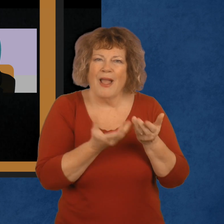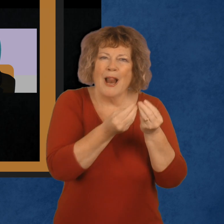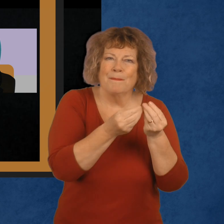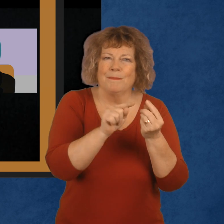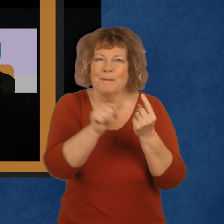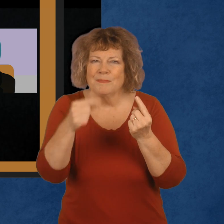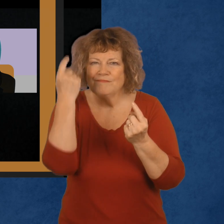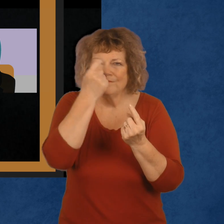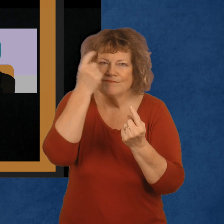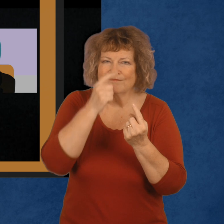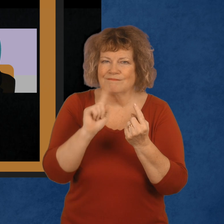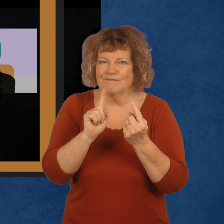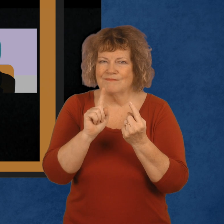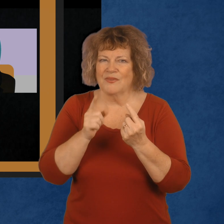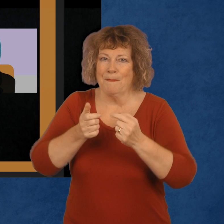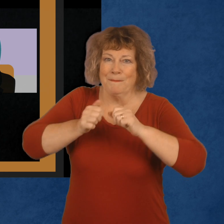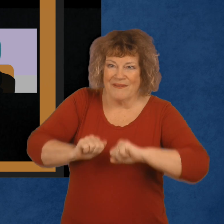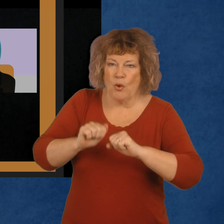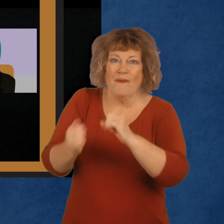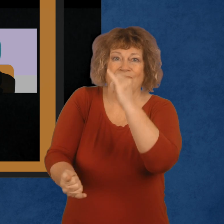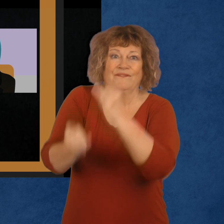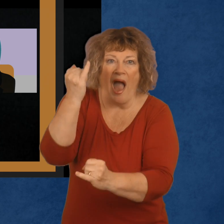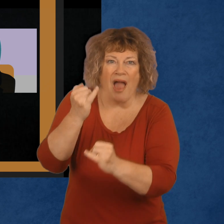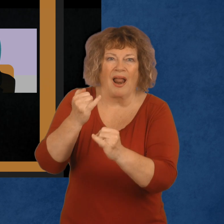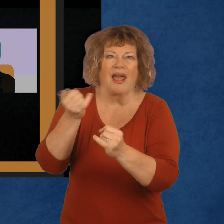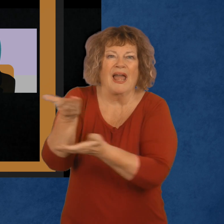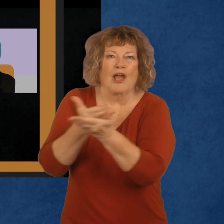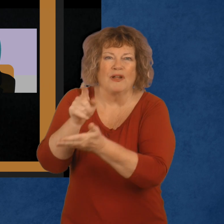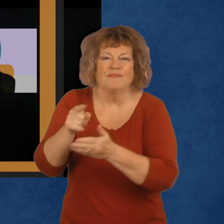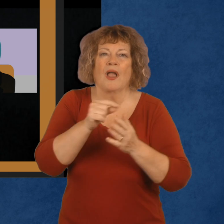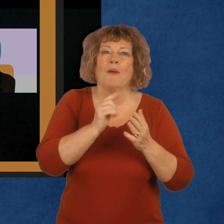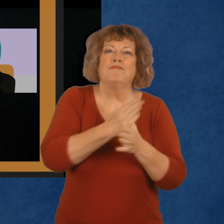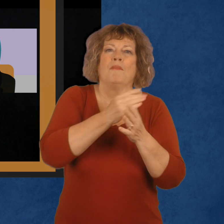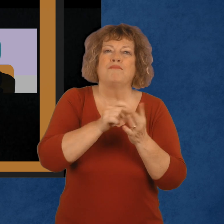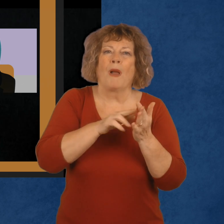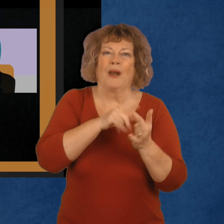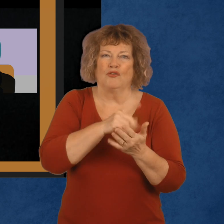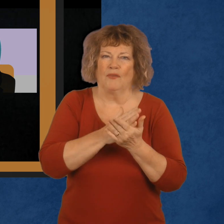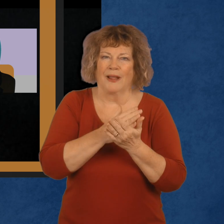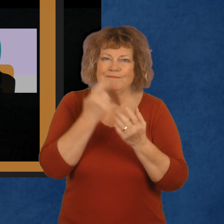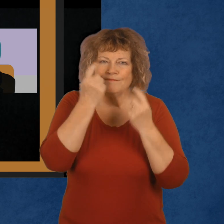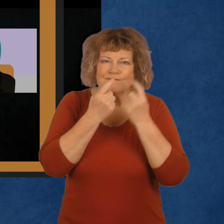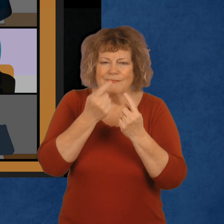Preliminary hearings are also held to consider particular issues, such as whether someone is disabled.